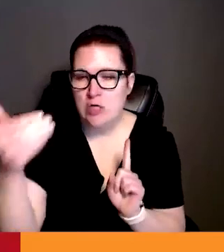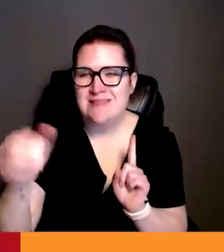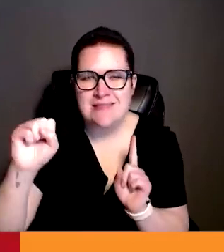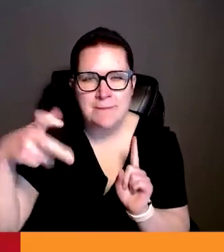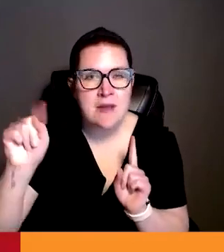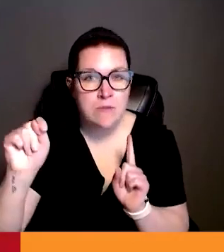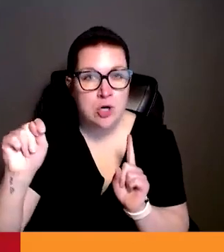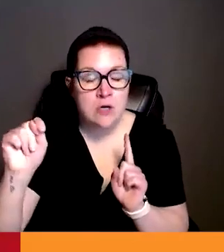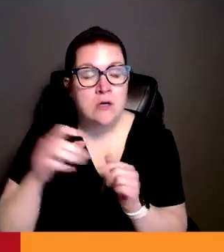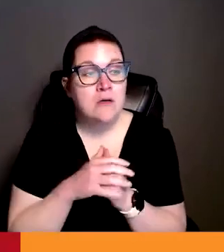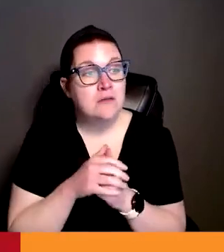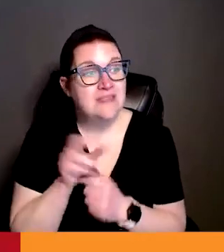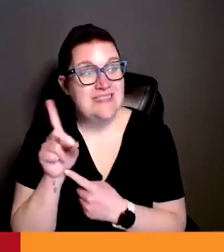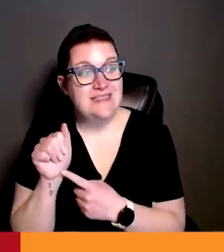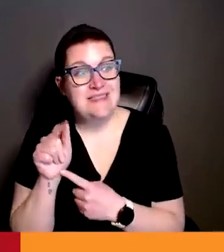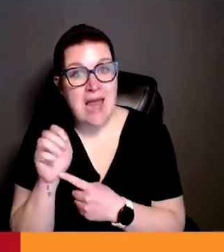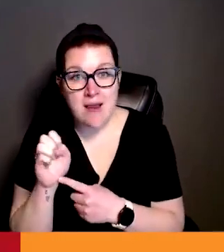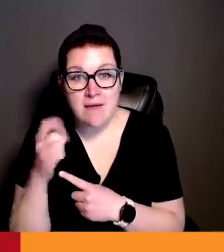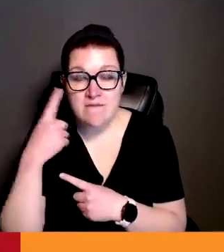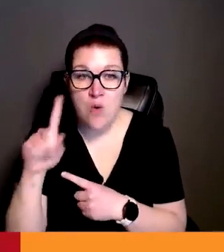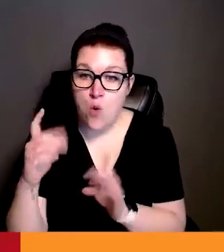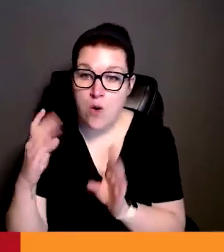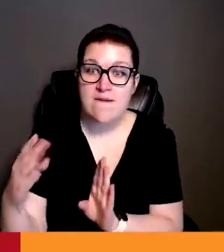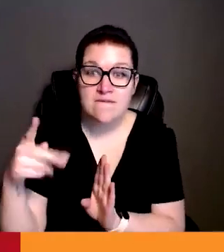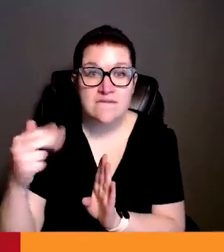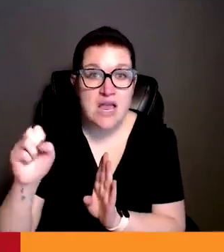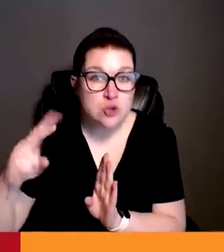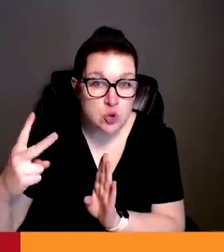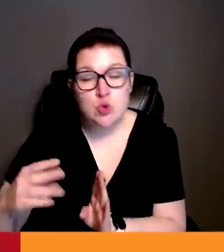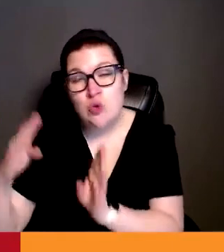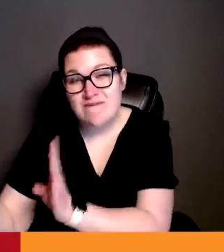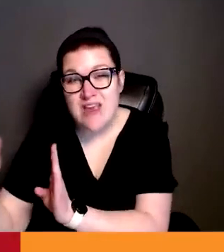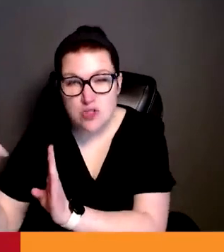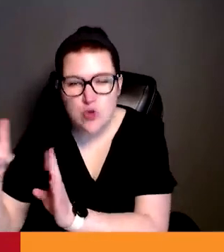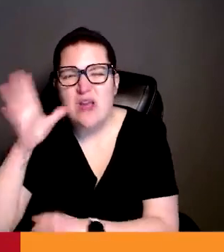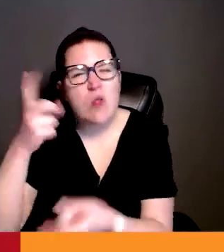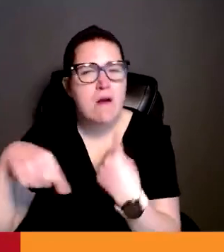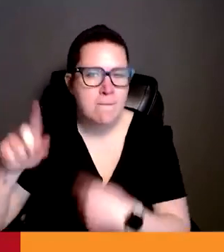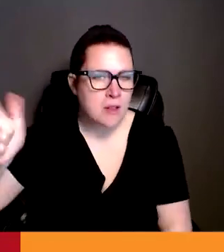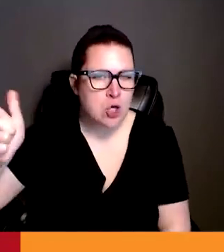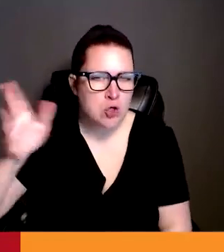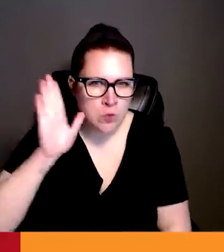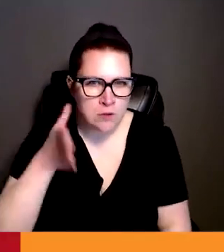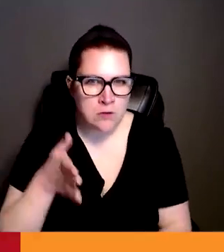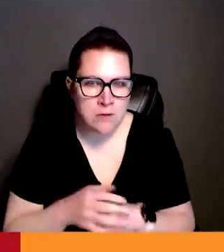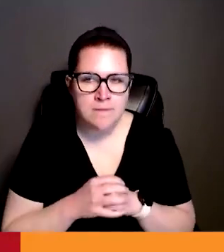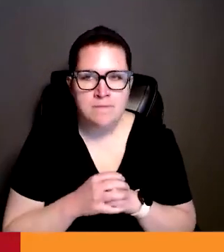And the dates for phase two and three will be coming at a later date in the coming weeks.